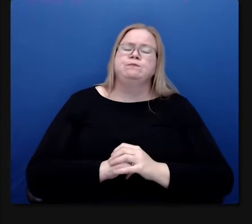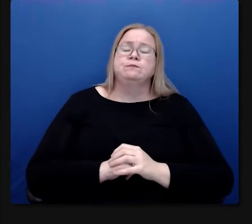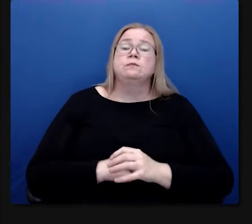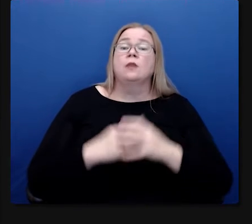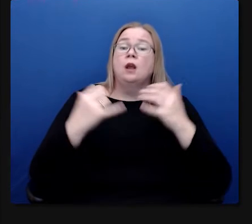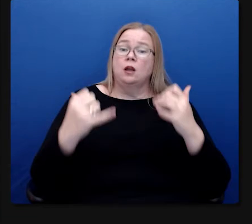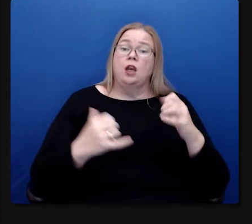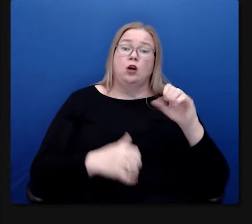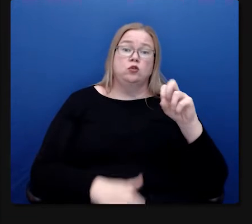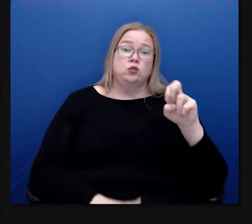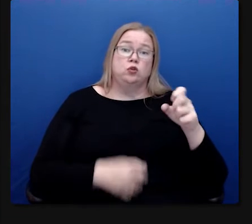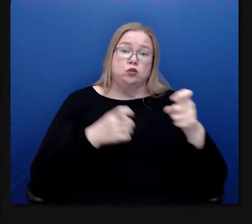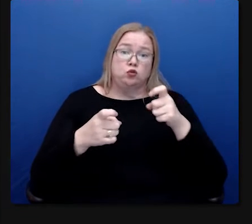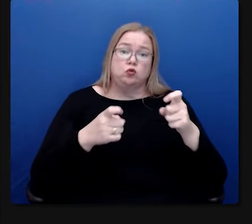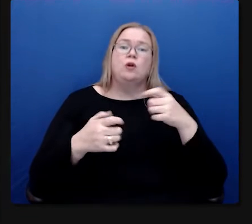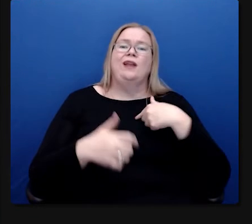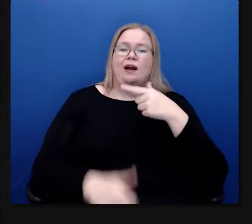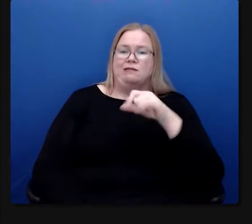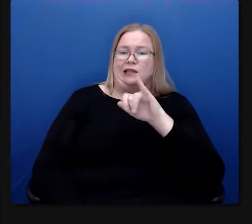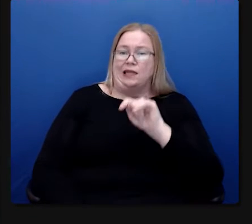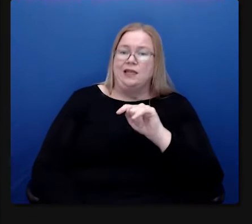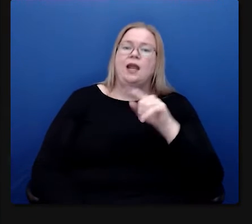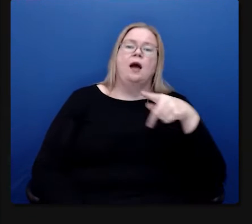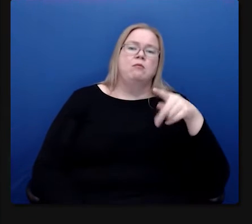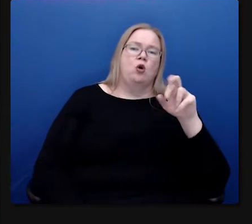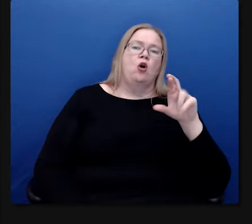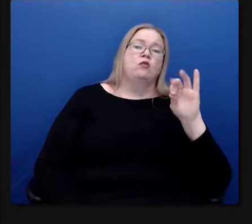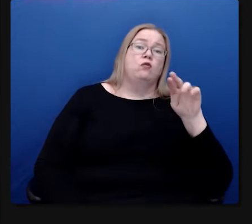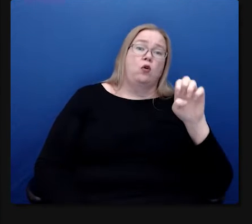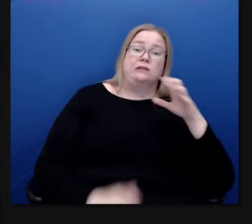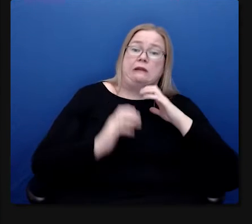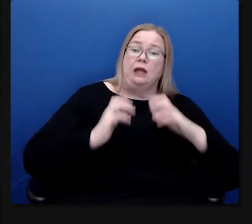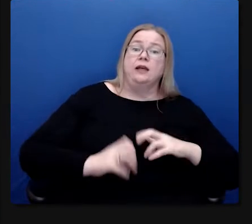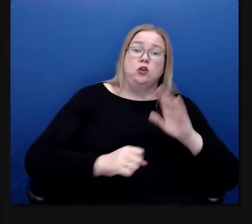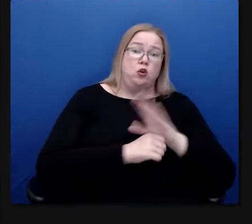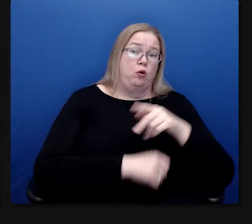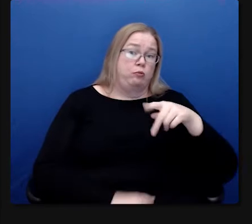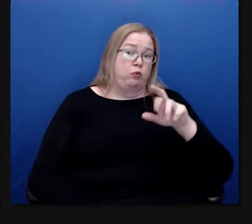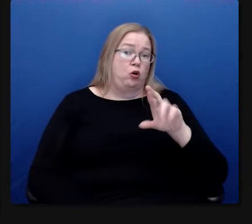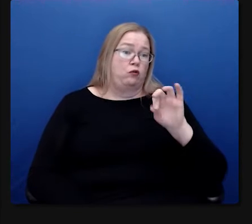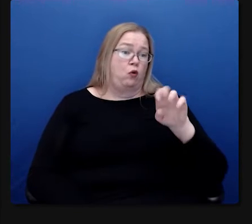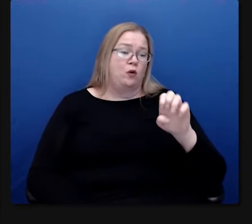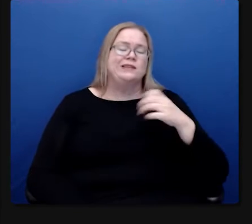For source control we'll have Git and Perforce clients installed. And if you're using Perforce, you can have it connect